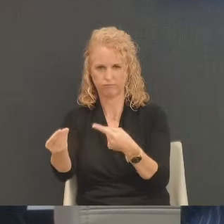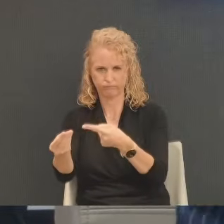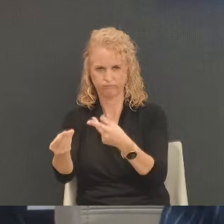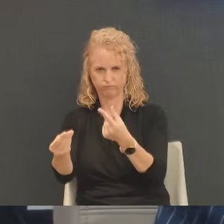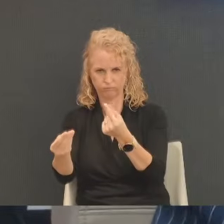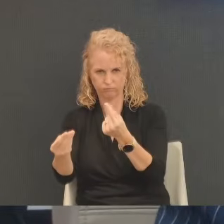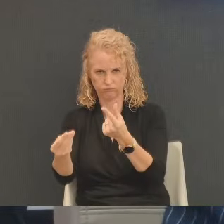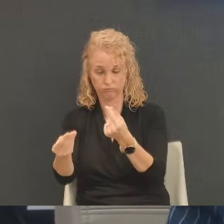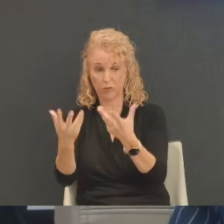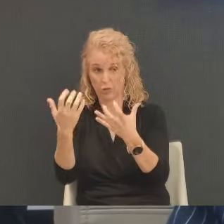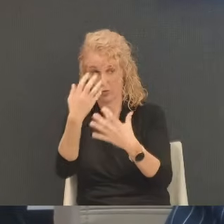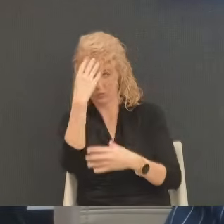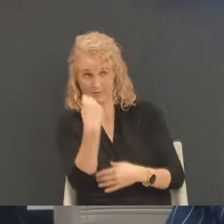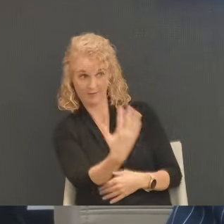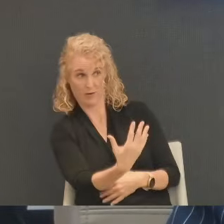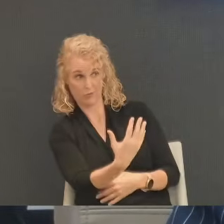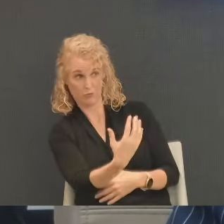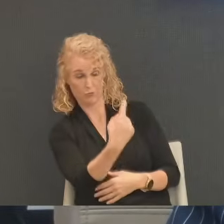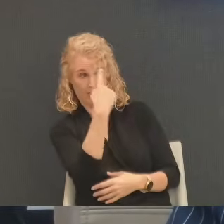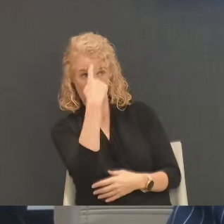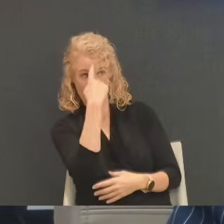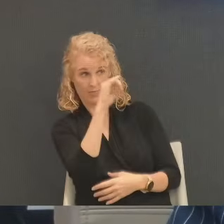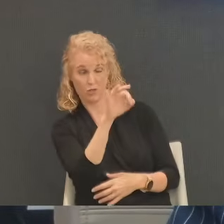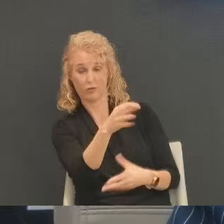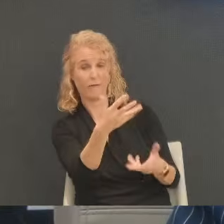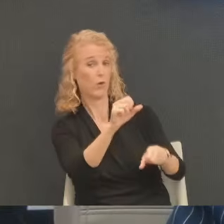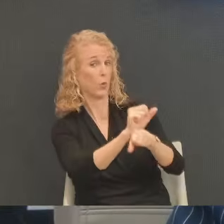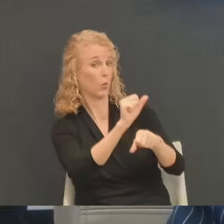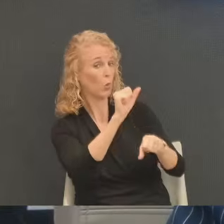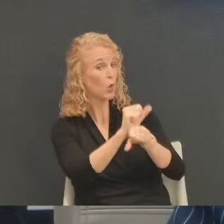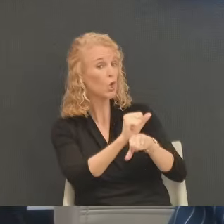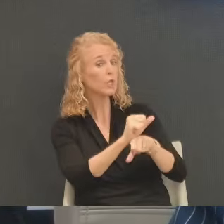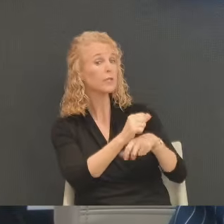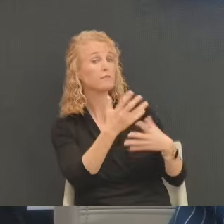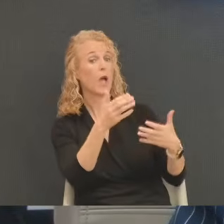my colleagues know. I think Mr. Aluotto's working on that and I'd like the Prosecutor office to work